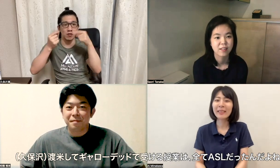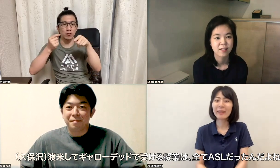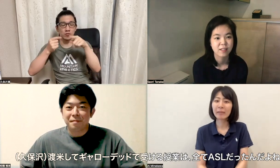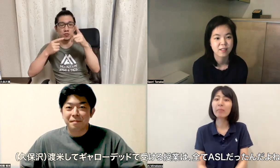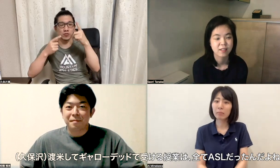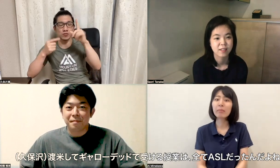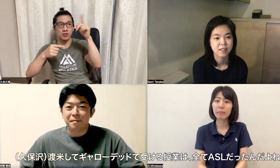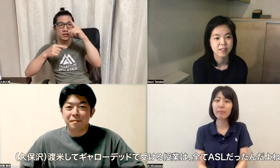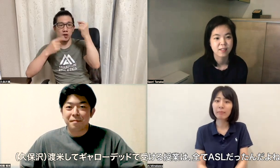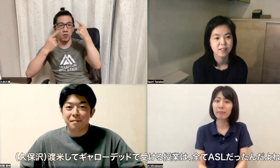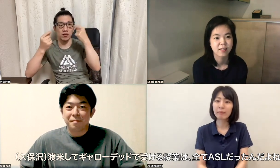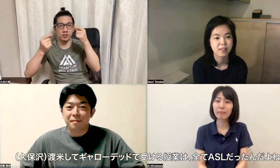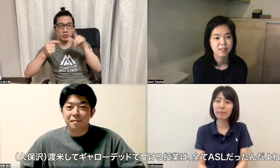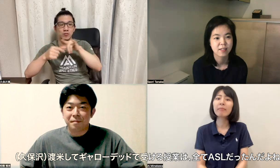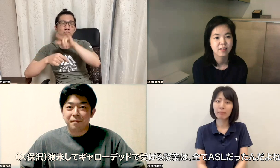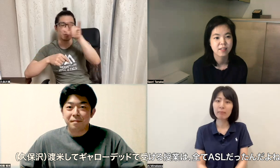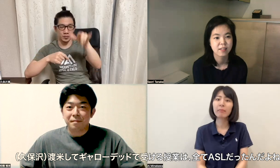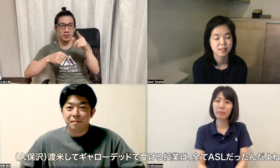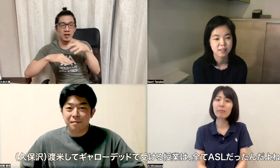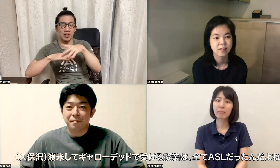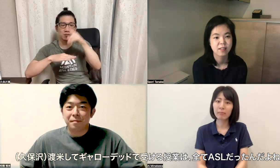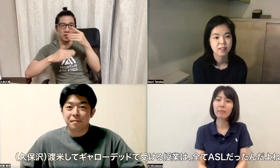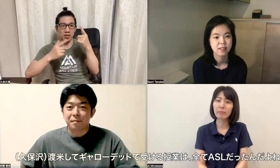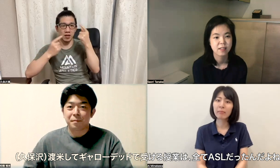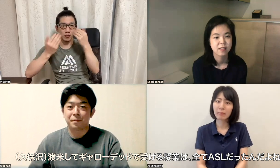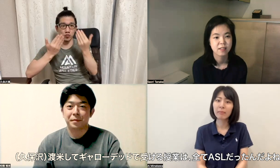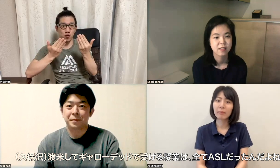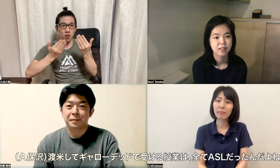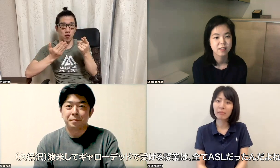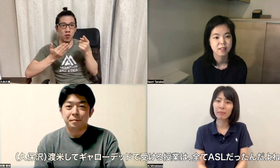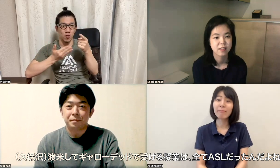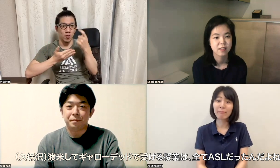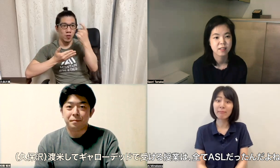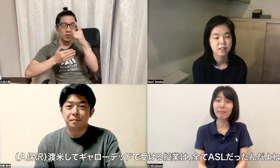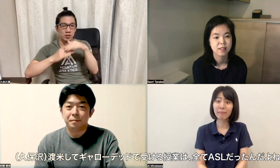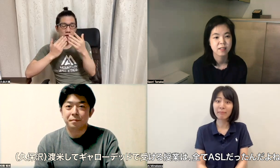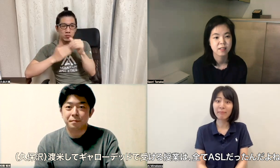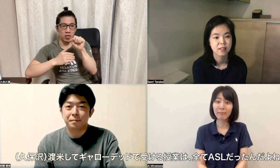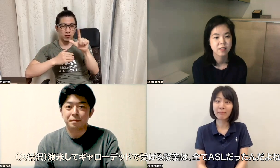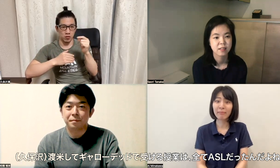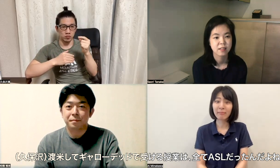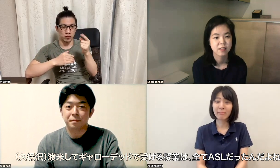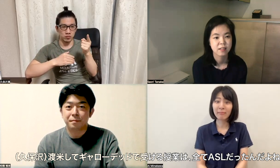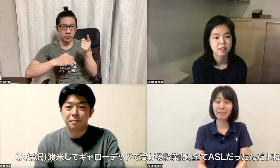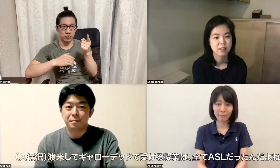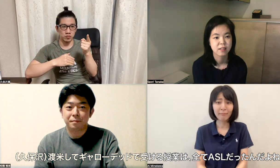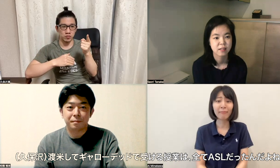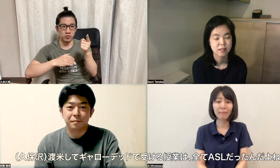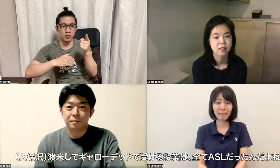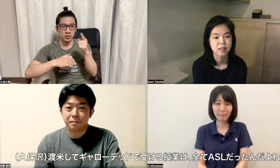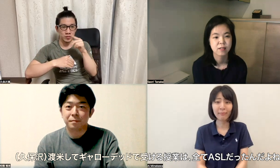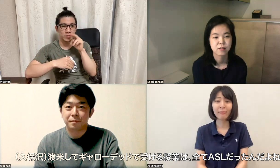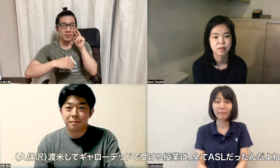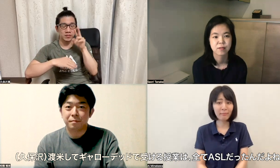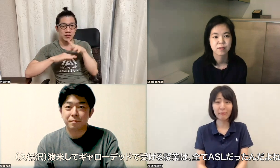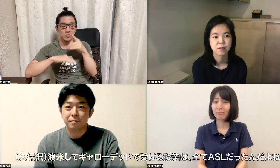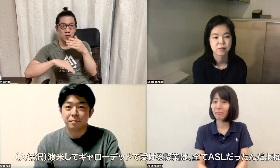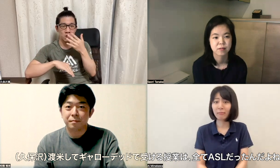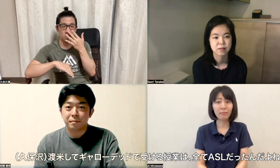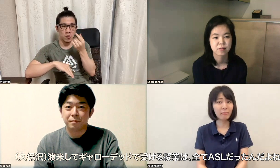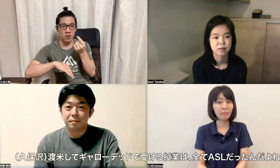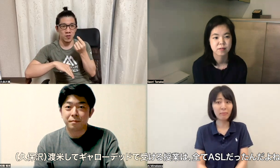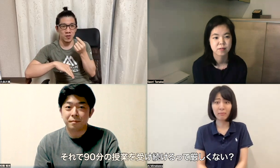it was all in ASL, right?